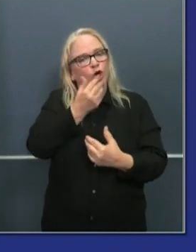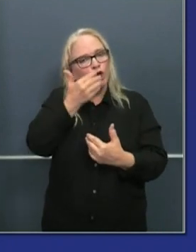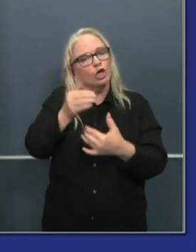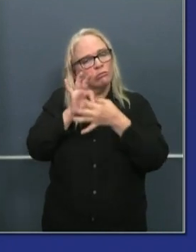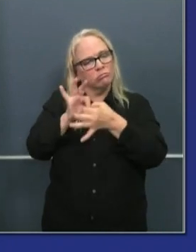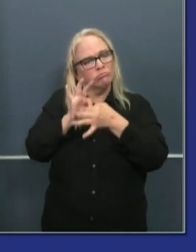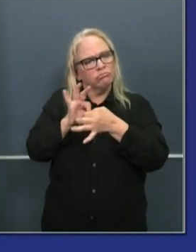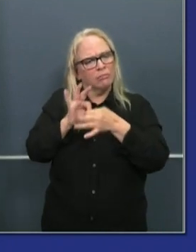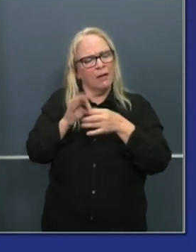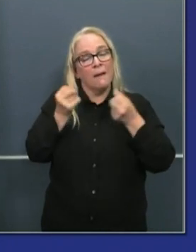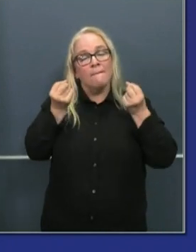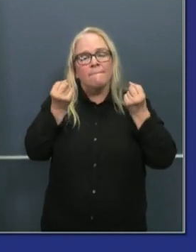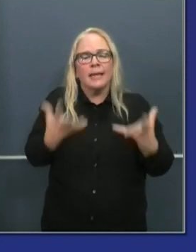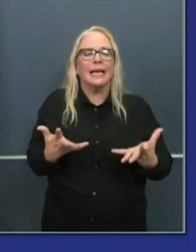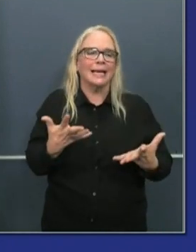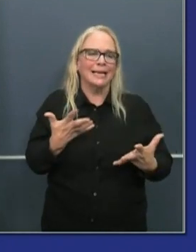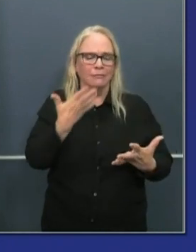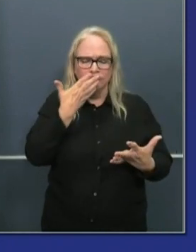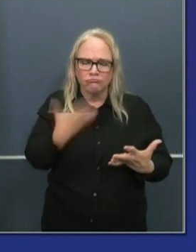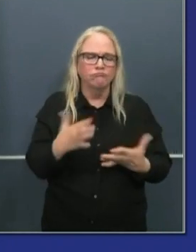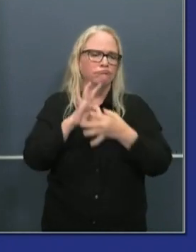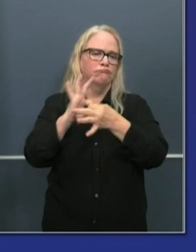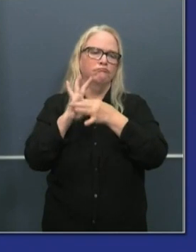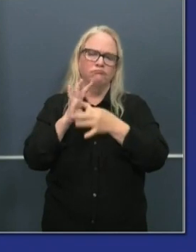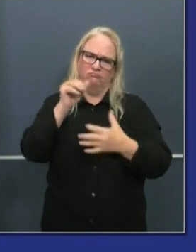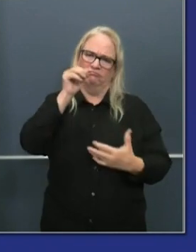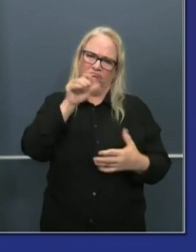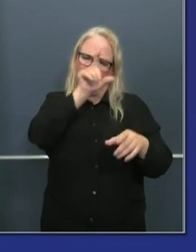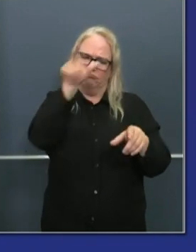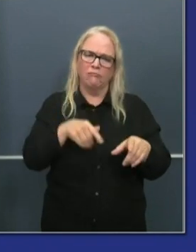COMPLAINTS AND DONE IN A COLLABORATIVE SPIRIT IN PARTNERSHIP WITH COUNTIES AND CITIES. I WILL JUST SAY THIS, THE COUNTIES HAVE BEEN INCREDIBLY COOPERATIVE.